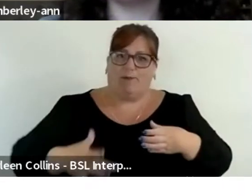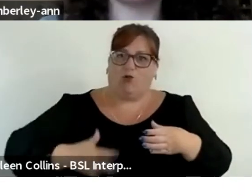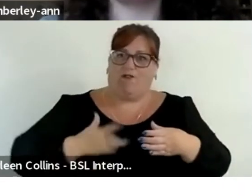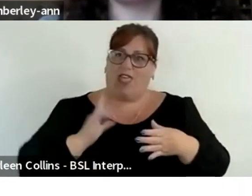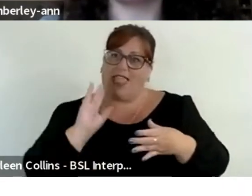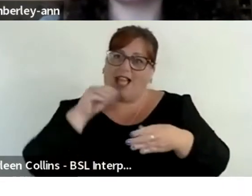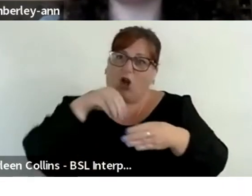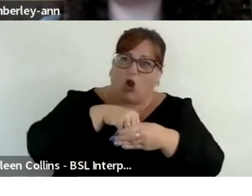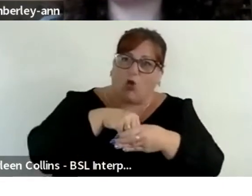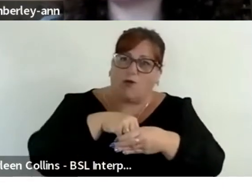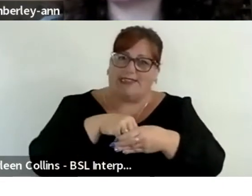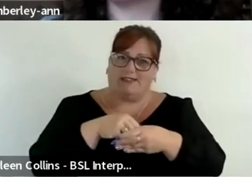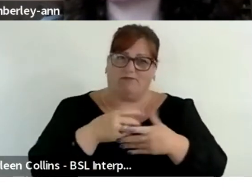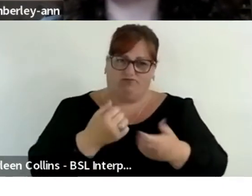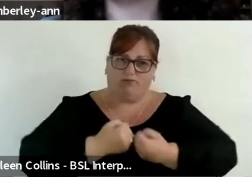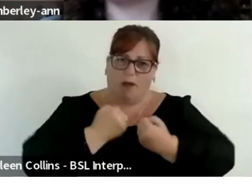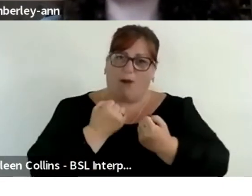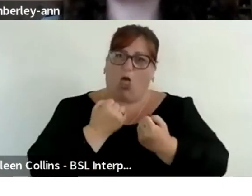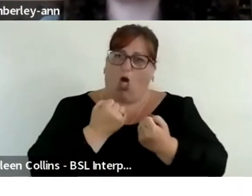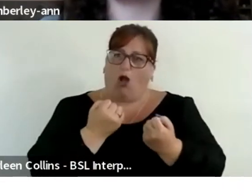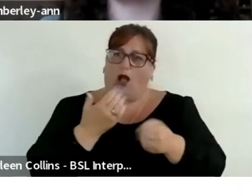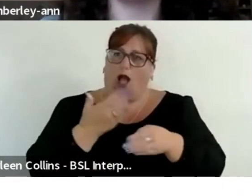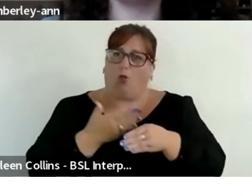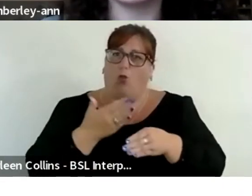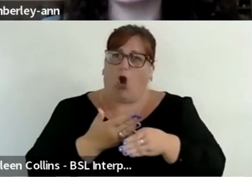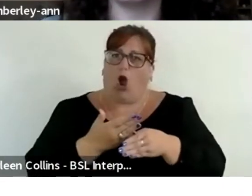Our five point inclusion and diversity actions plan goes across all strands